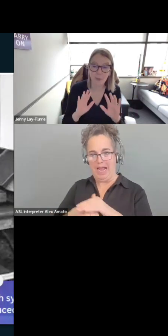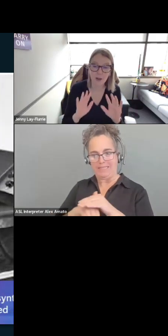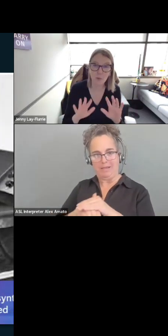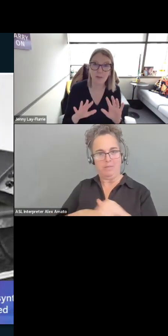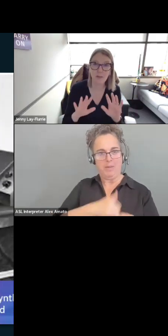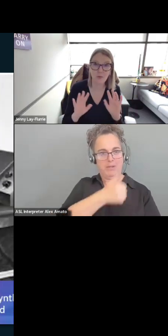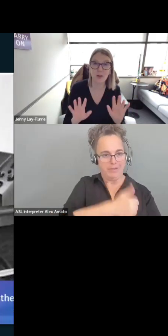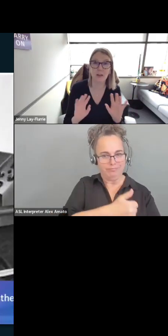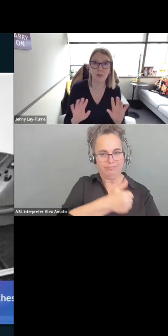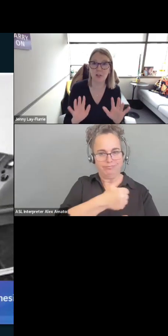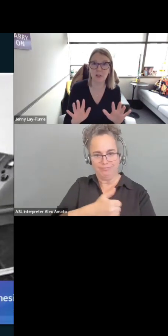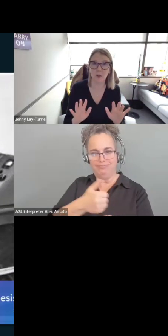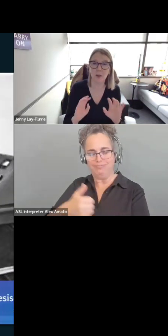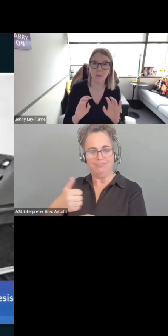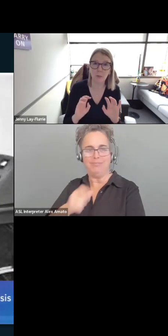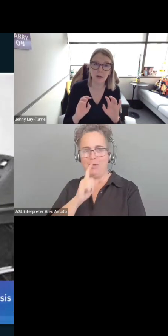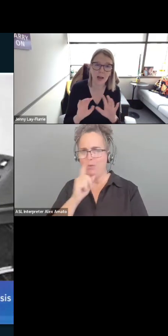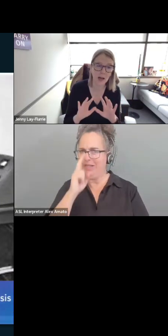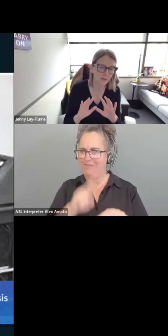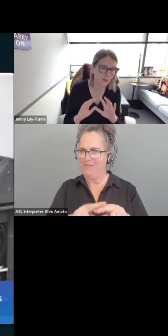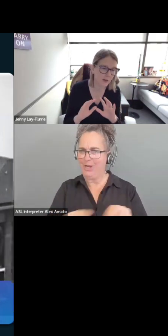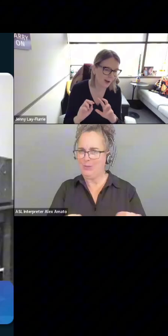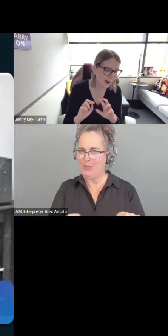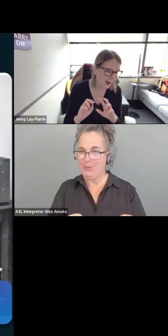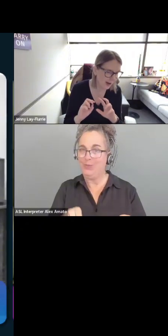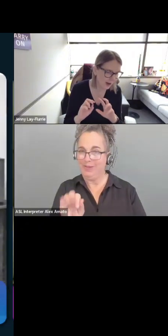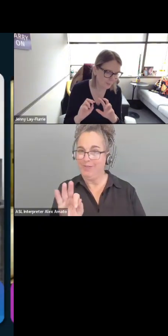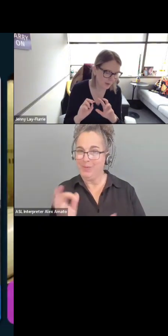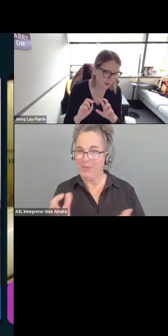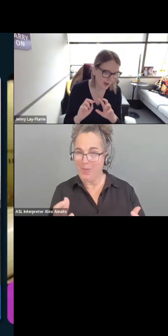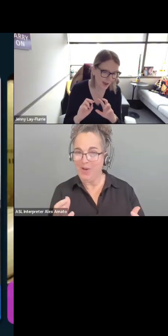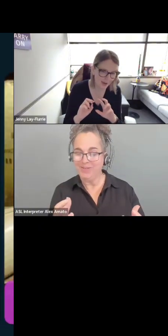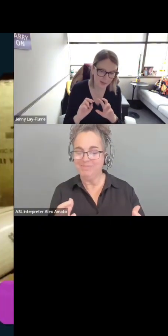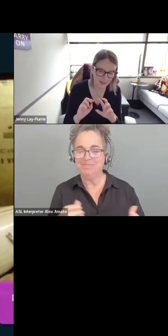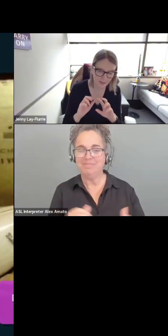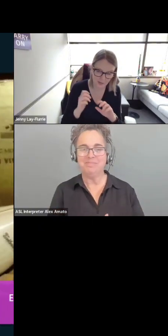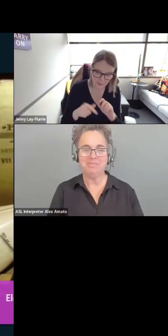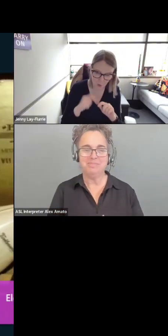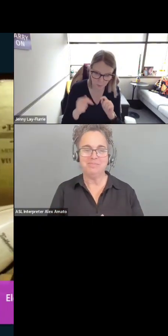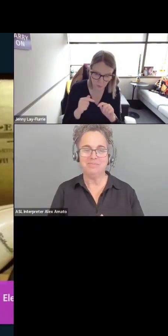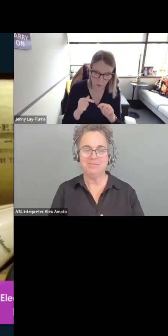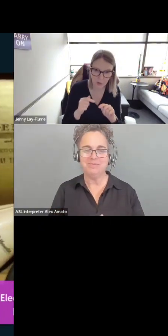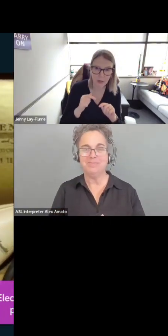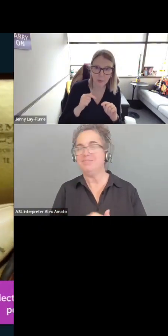And by the way, this is really fun to do if you wanna have and instead of doom scrolling,